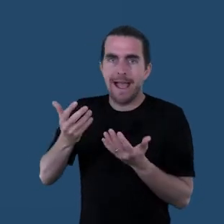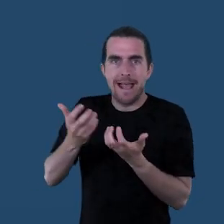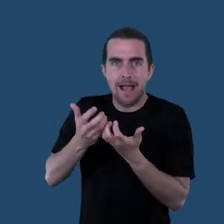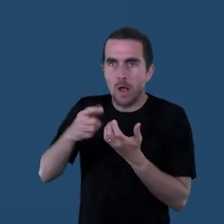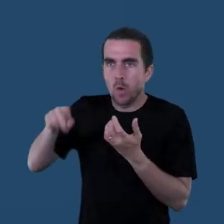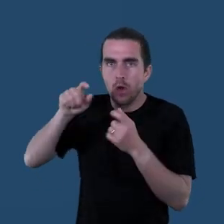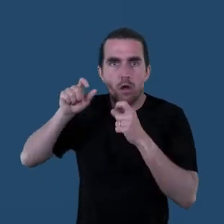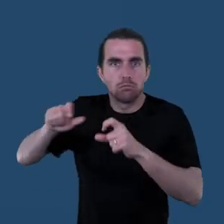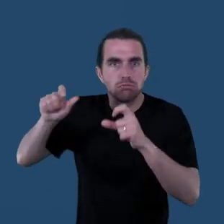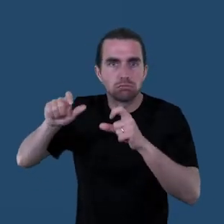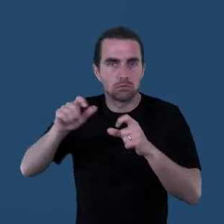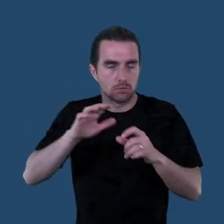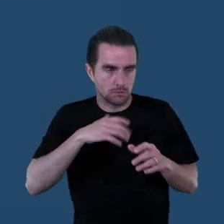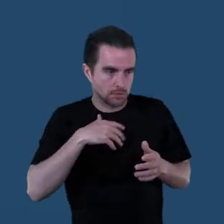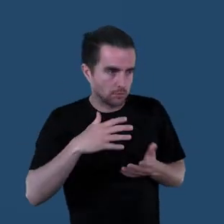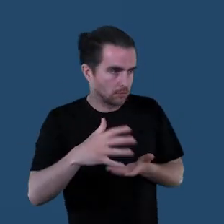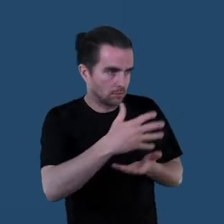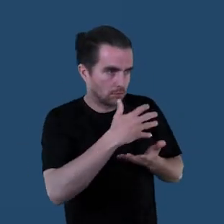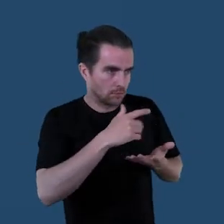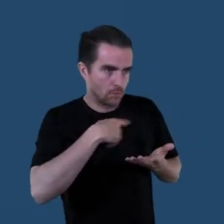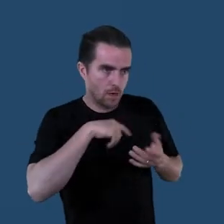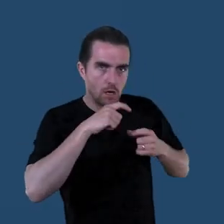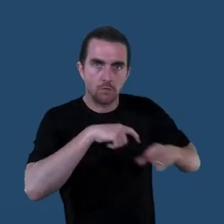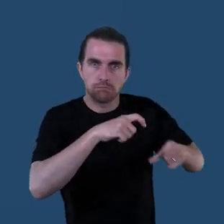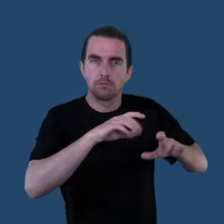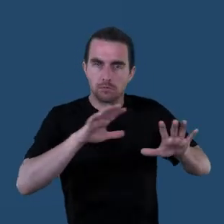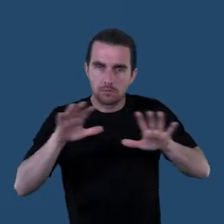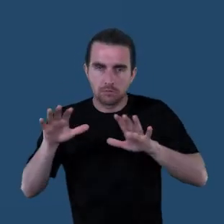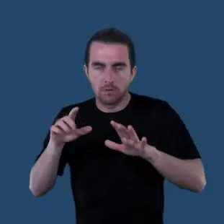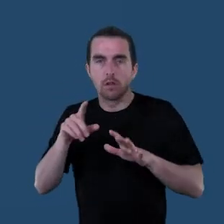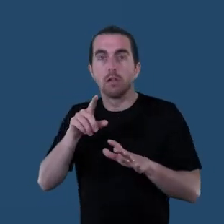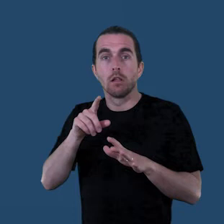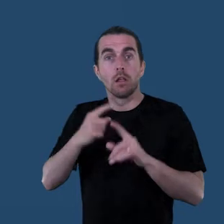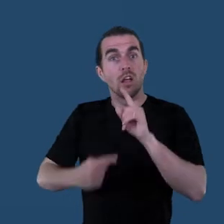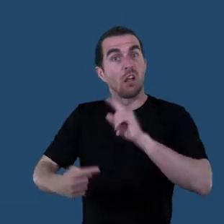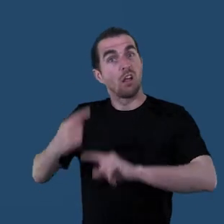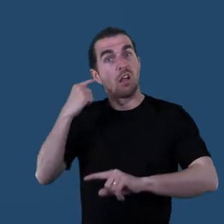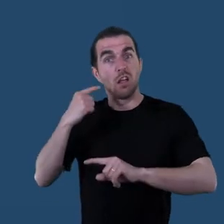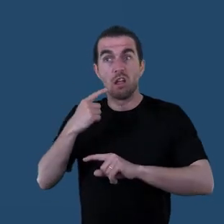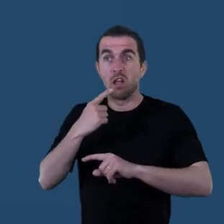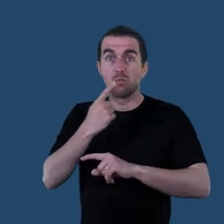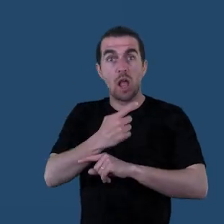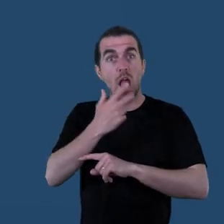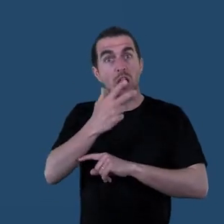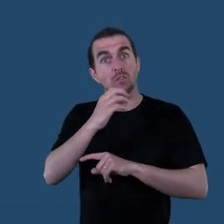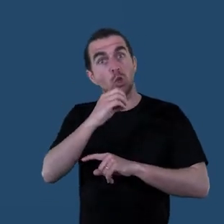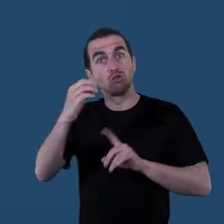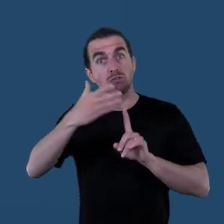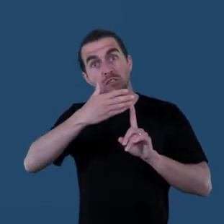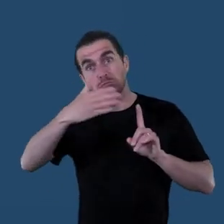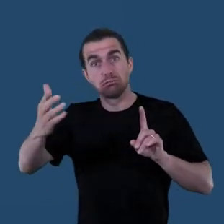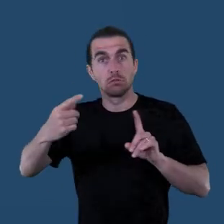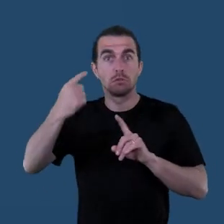We have an awareness now about the need to preserve the natural world that just wasn't around back in the 19th century.